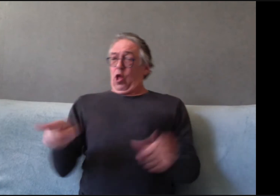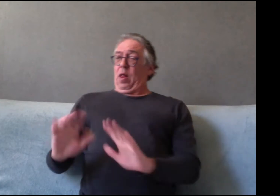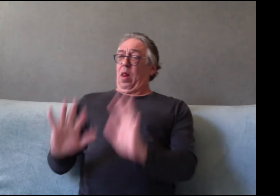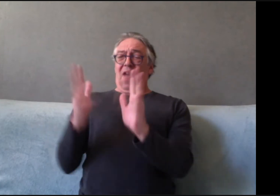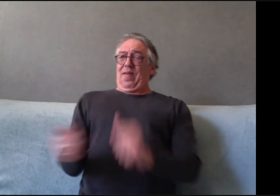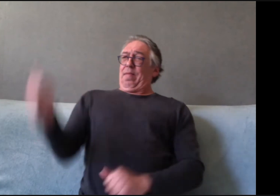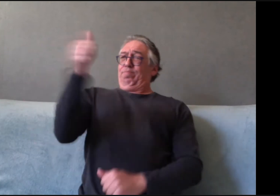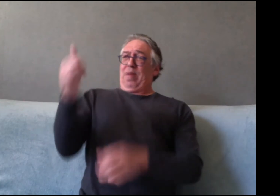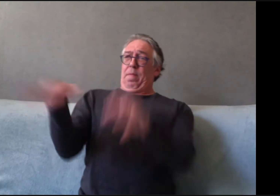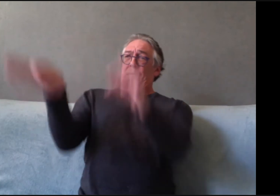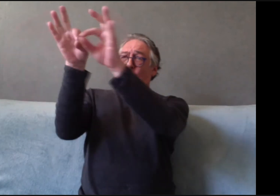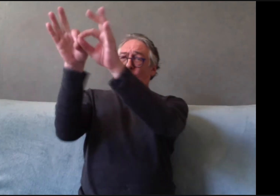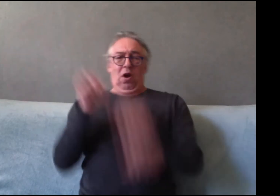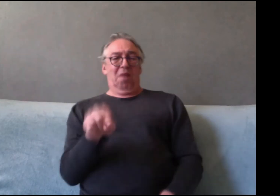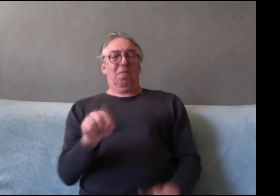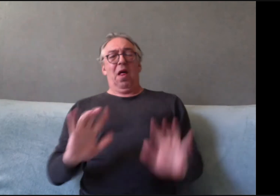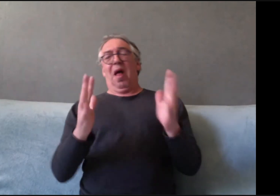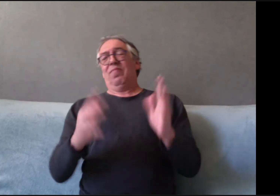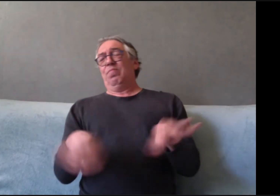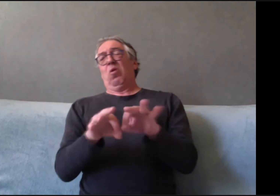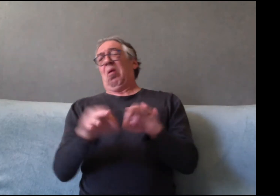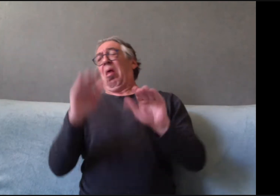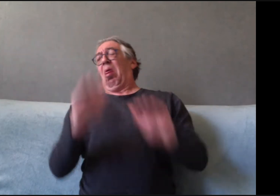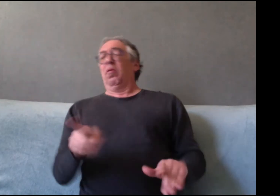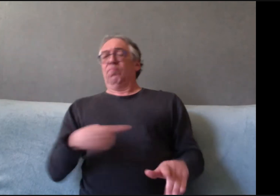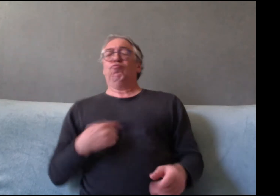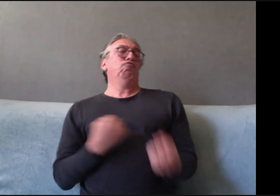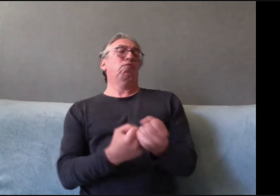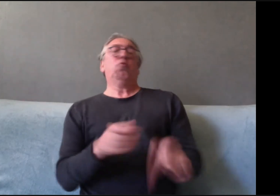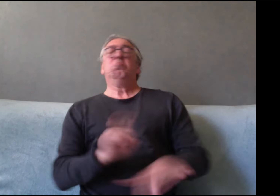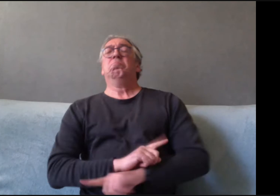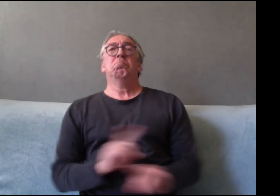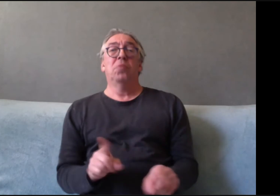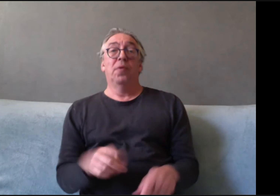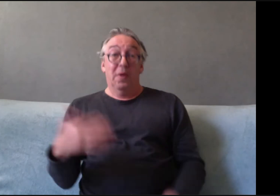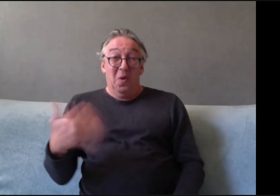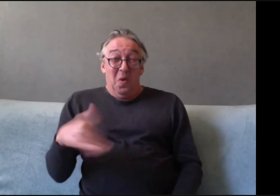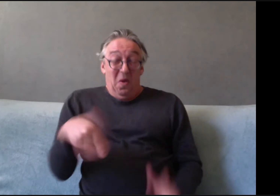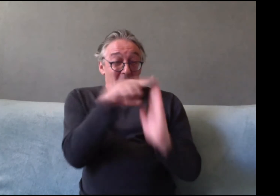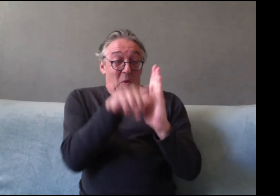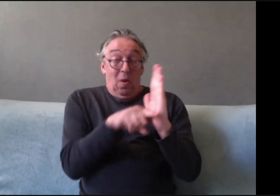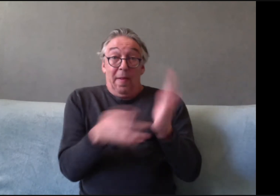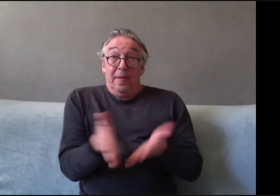These tests give right to say persons with disabilities are disposable